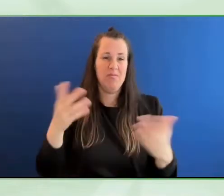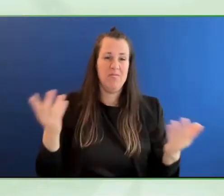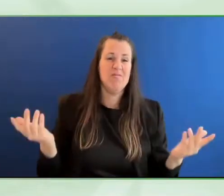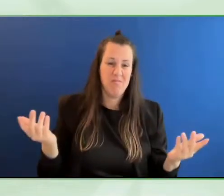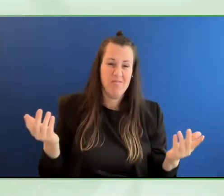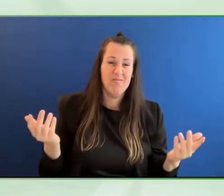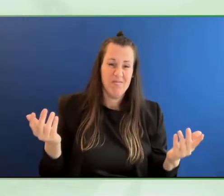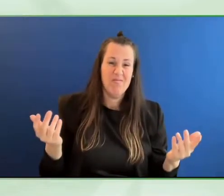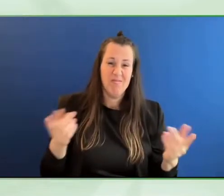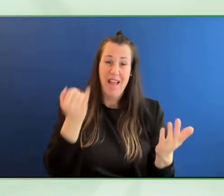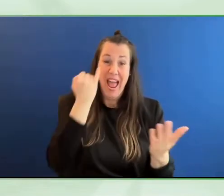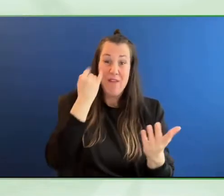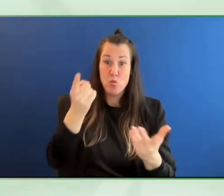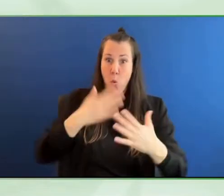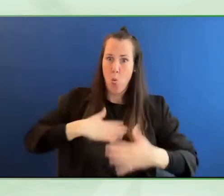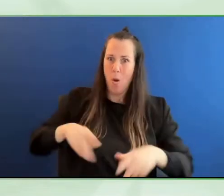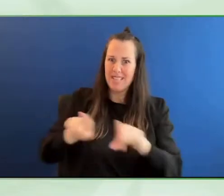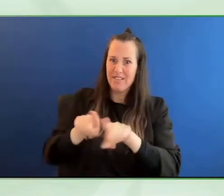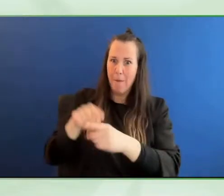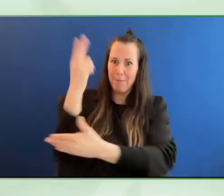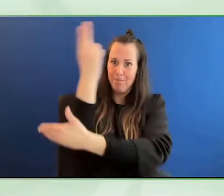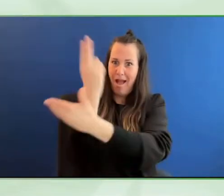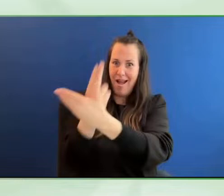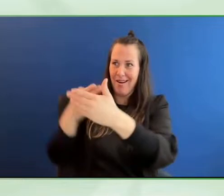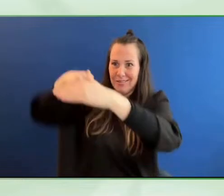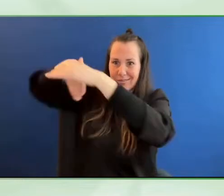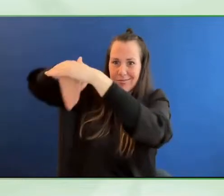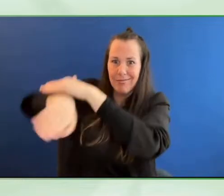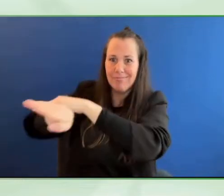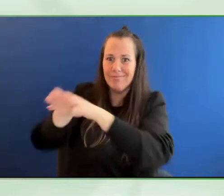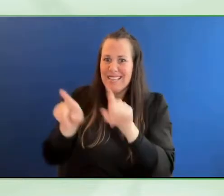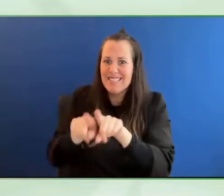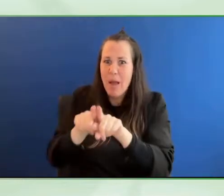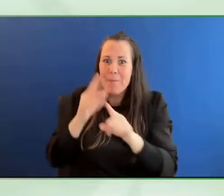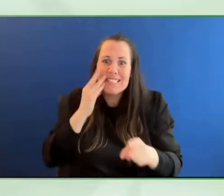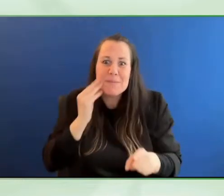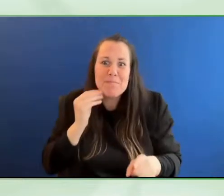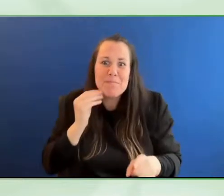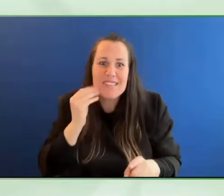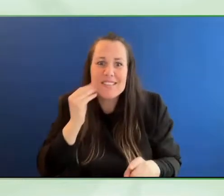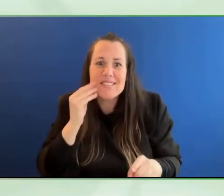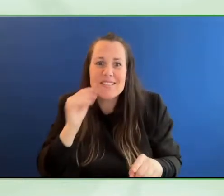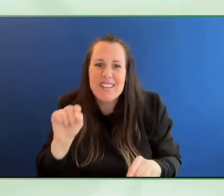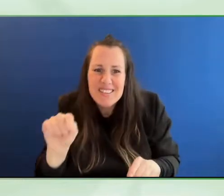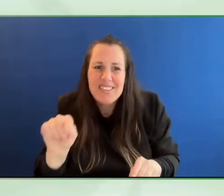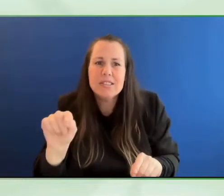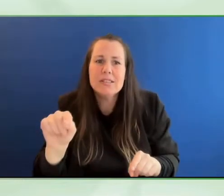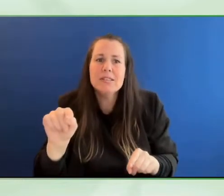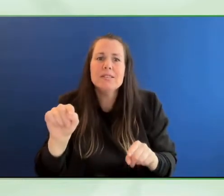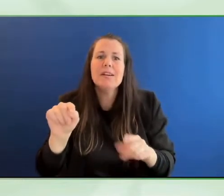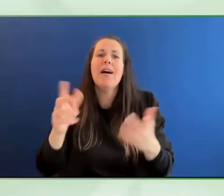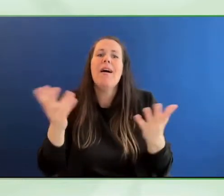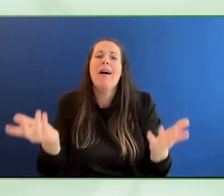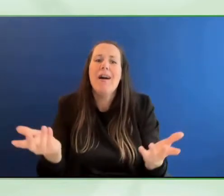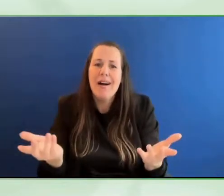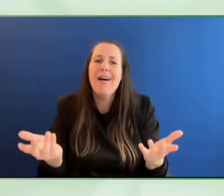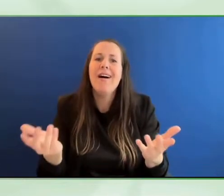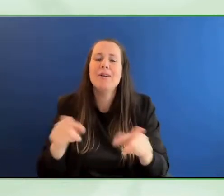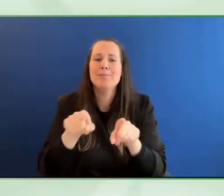They are shifting away from, in the sense of doing the drudge, into the more creative stuff. Is that a good move?